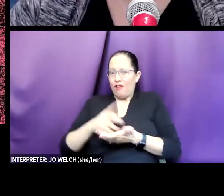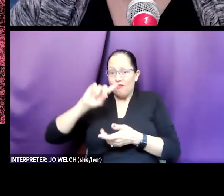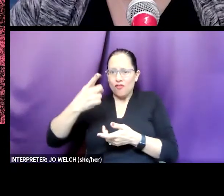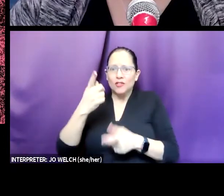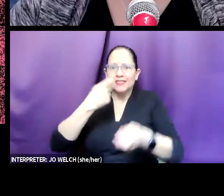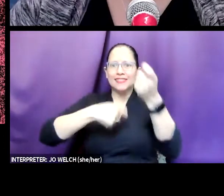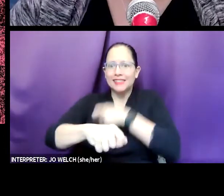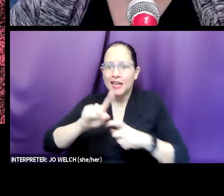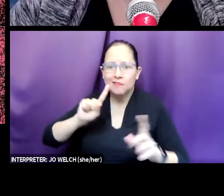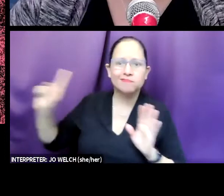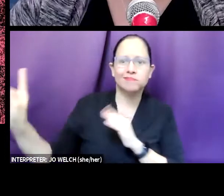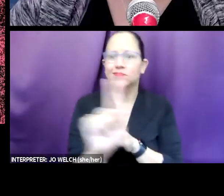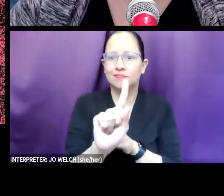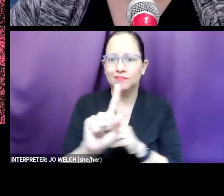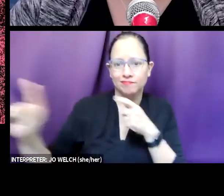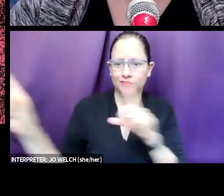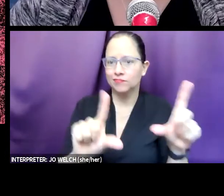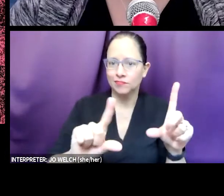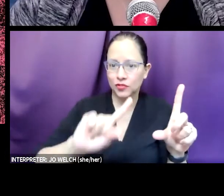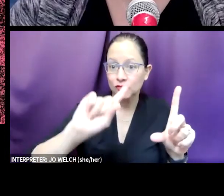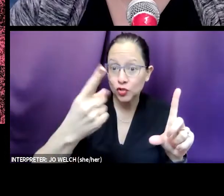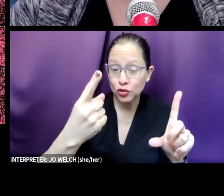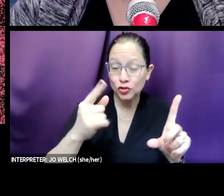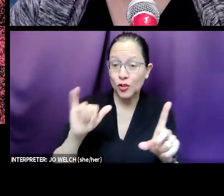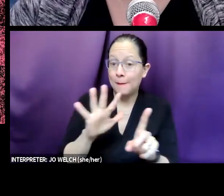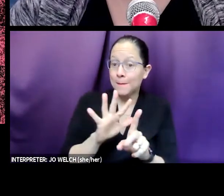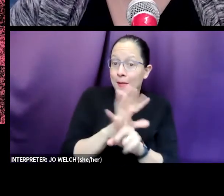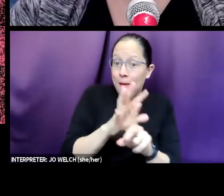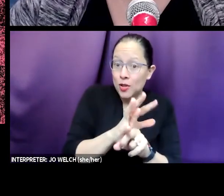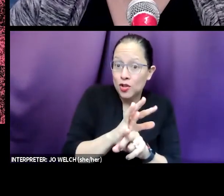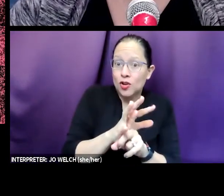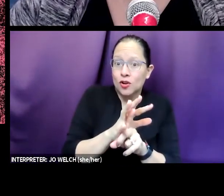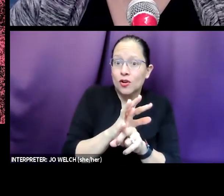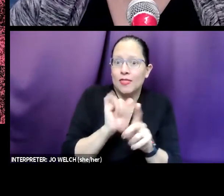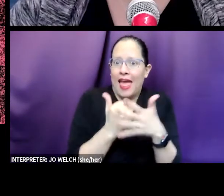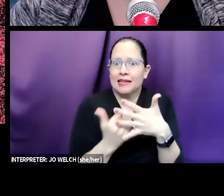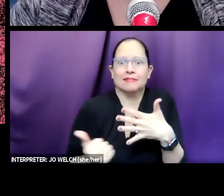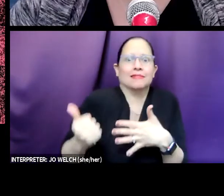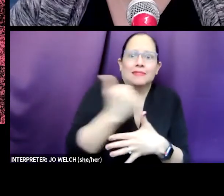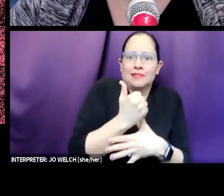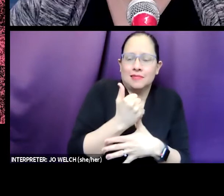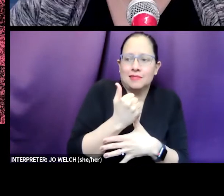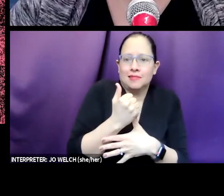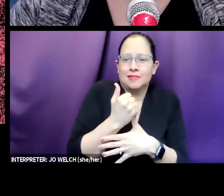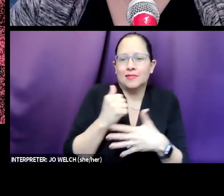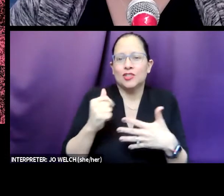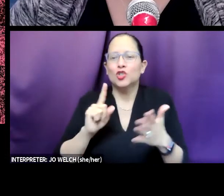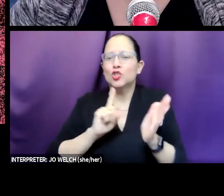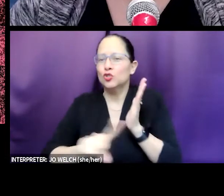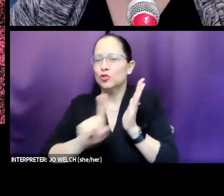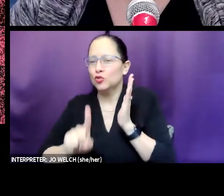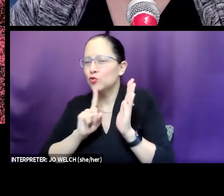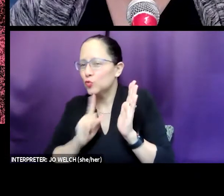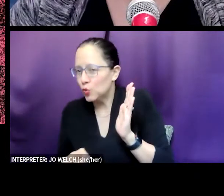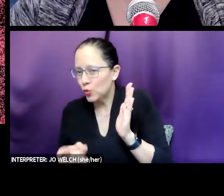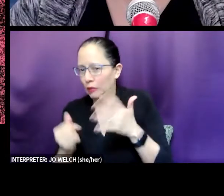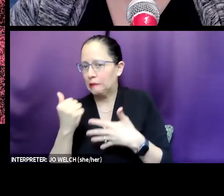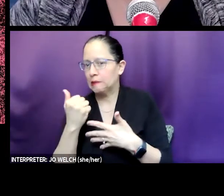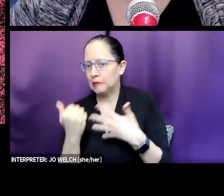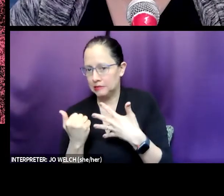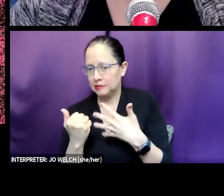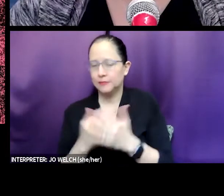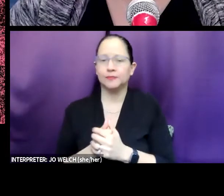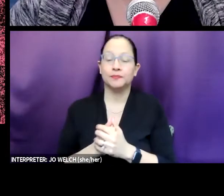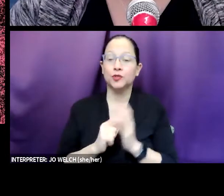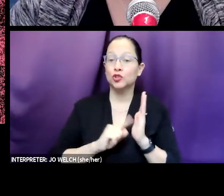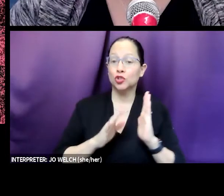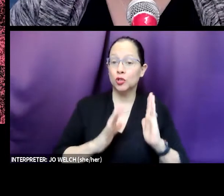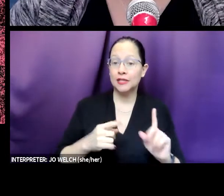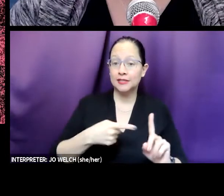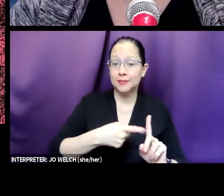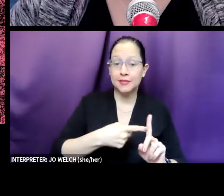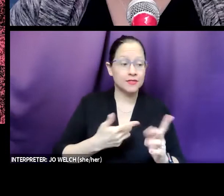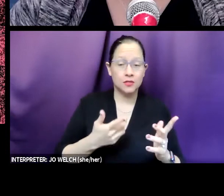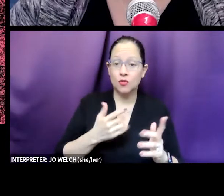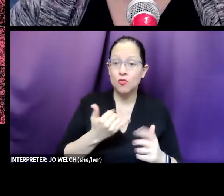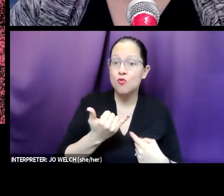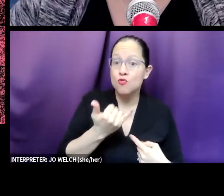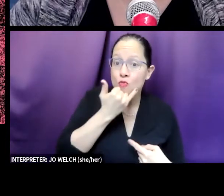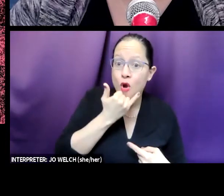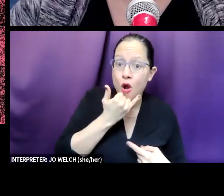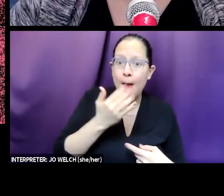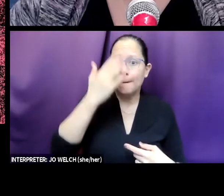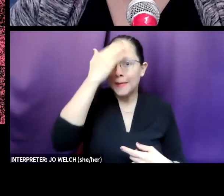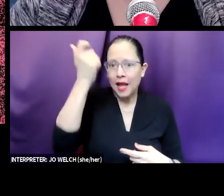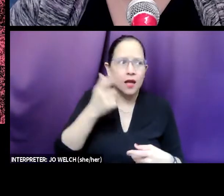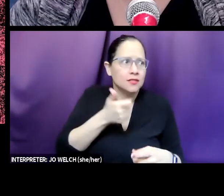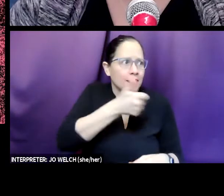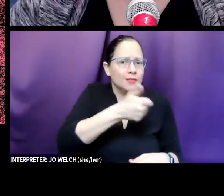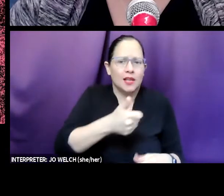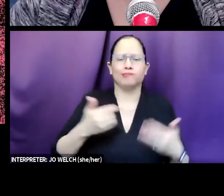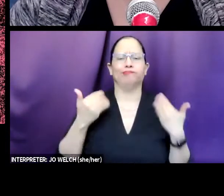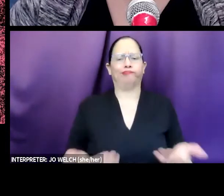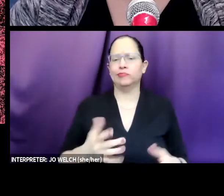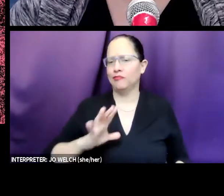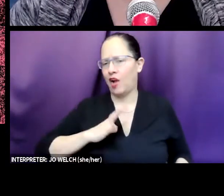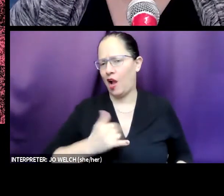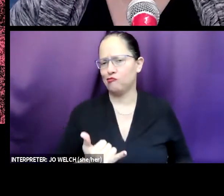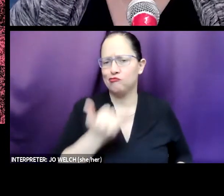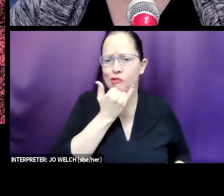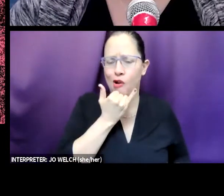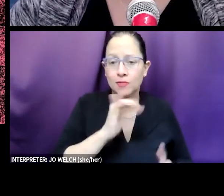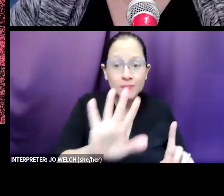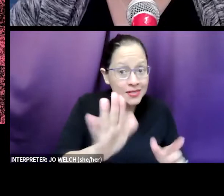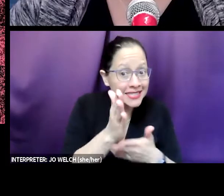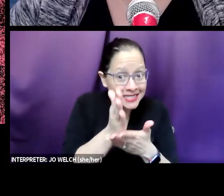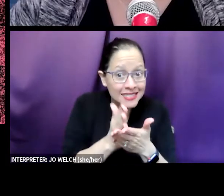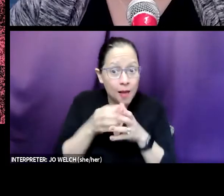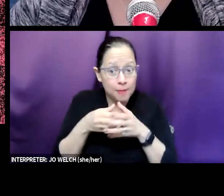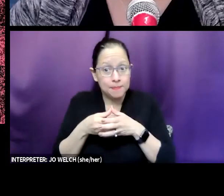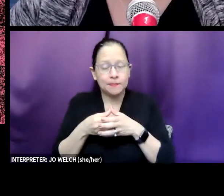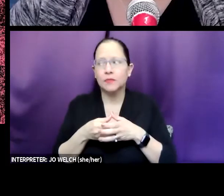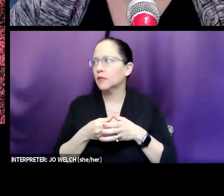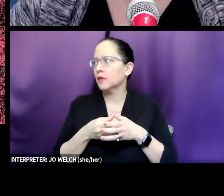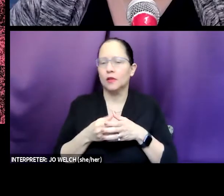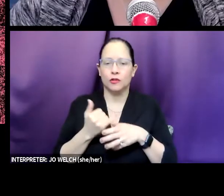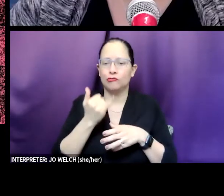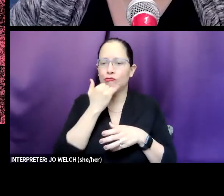The popularity of the story, their livelihoods are at stake, and as a result, you know, journalists are not necessarily getting it wrong on purpose, although some who are nefarious and know why they would get it wrong on purpose to meet political ends,